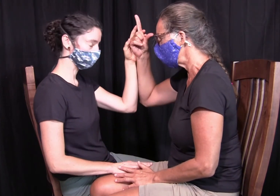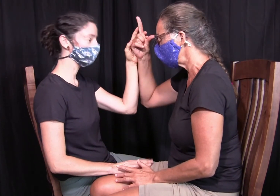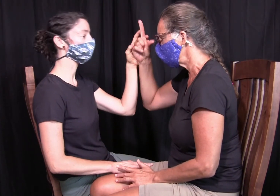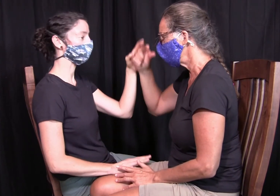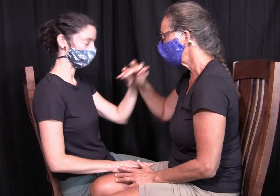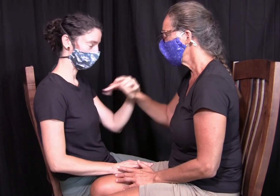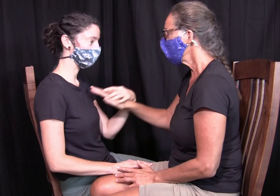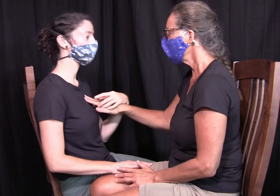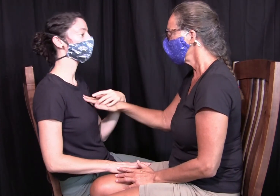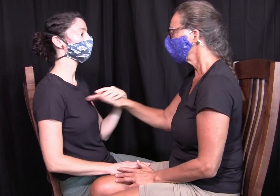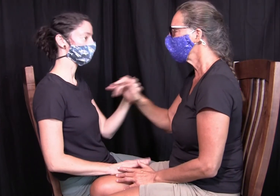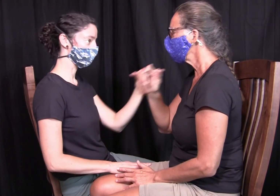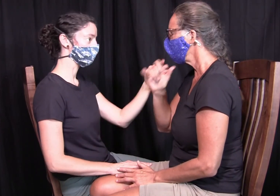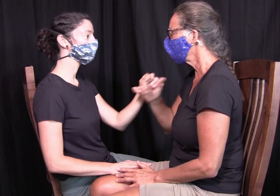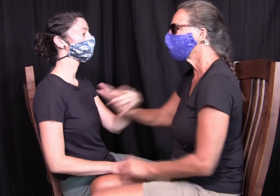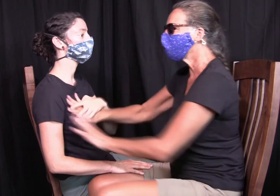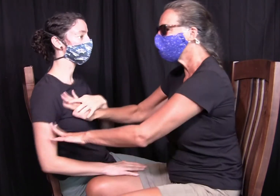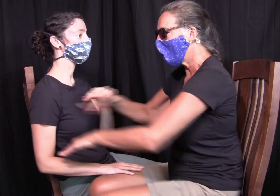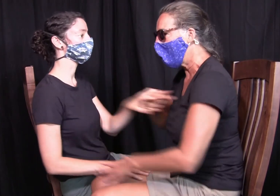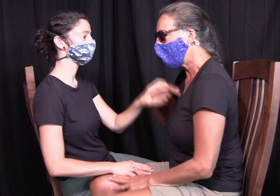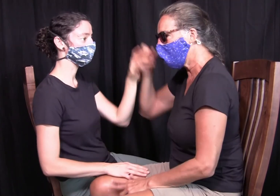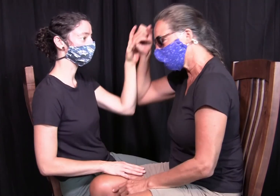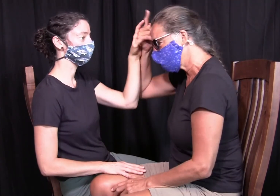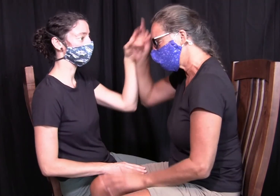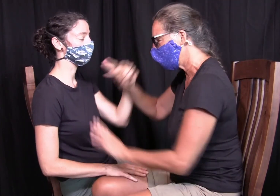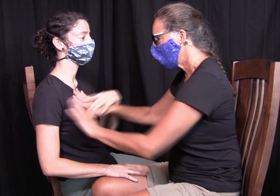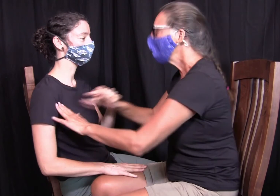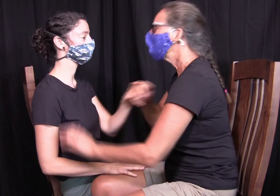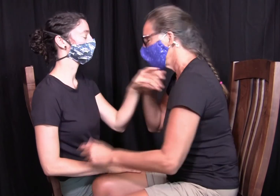but it doesn't. It simply communicates that you are understanding.